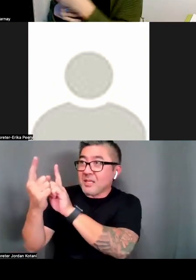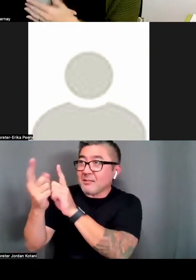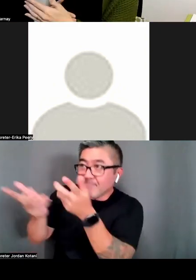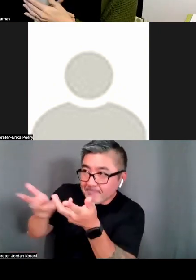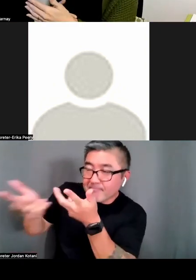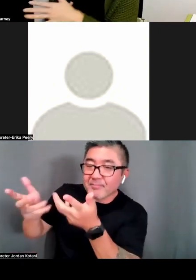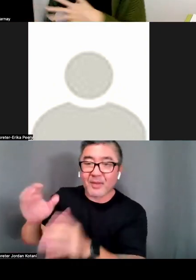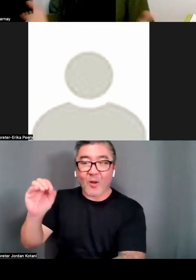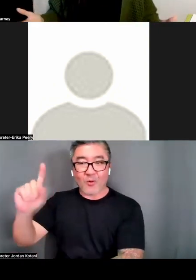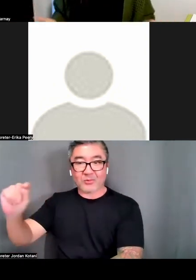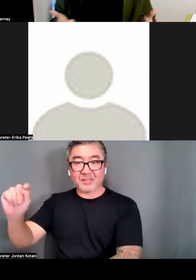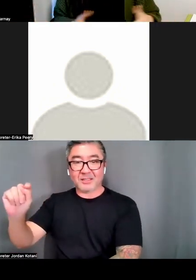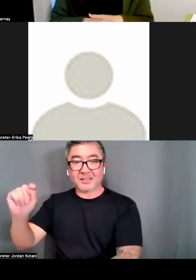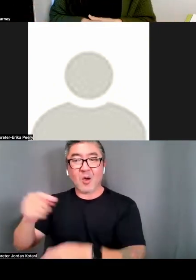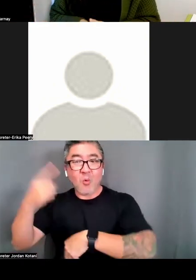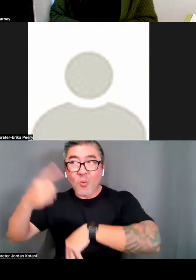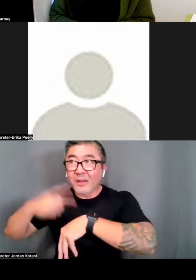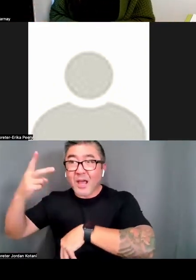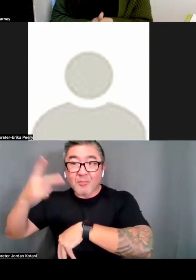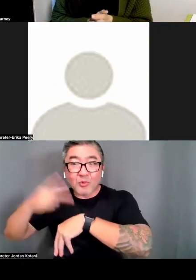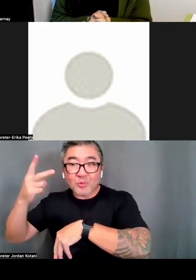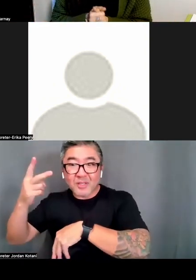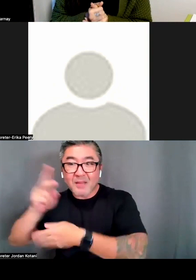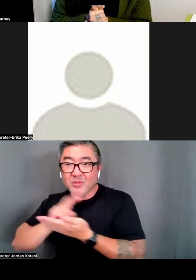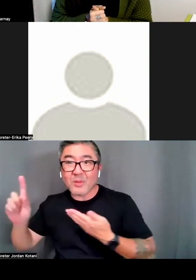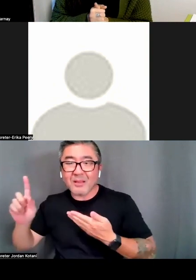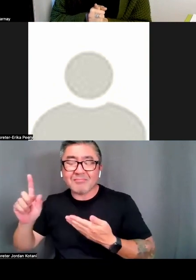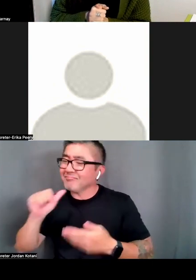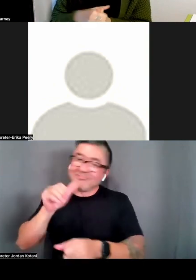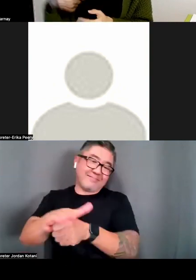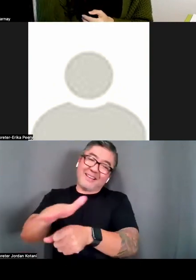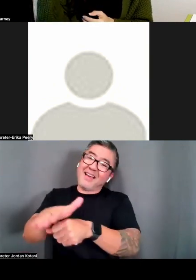three times a week isn't enough for our kids and individuals with sensory processing struggles.